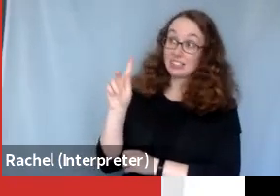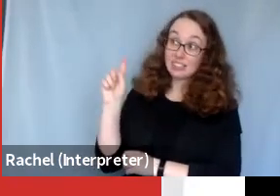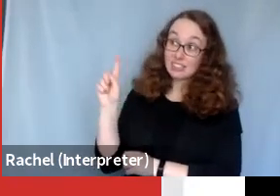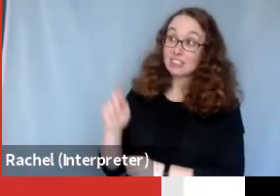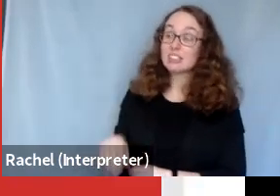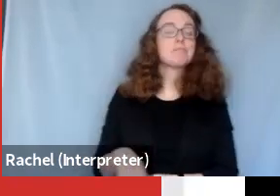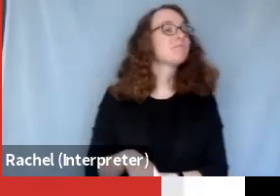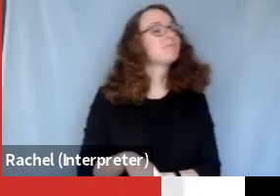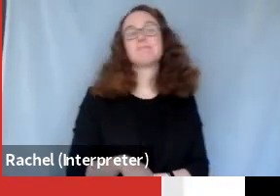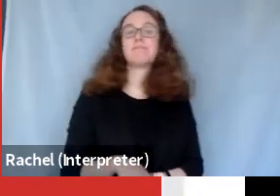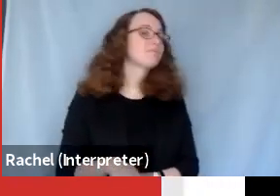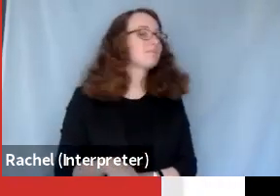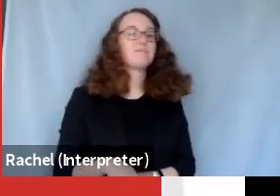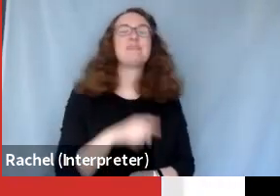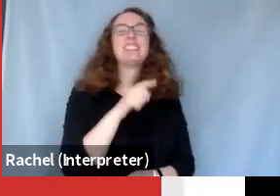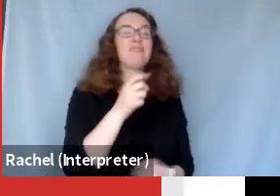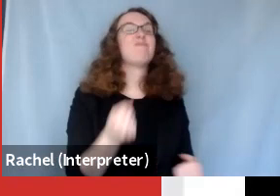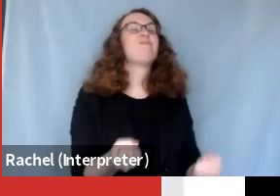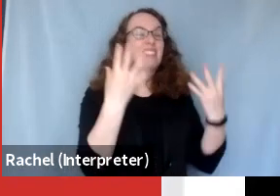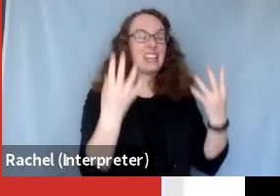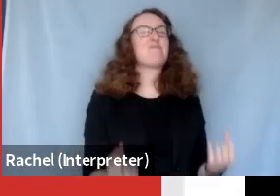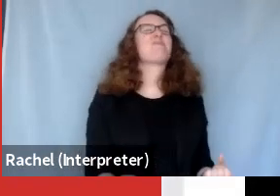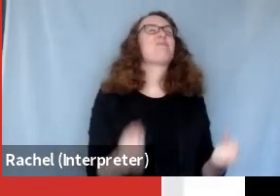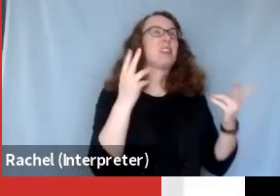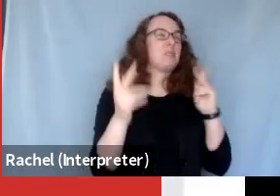millionth person to ask that question, and we're looking to get Hydro Flask